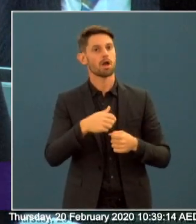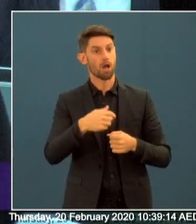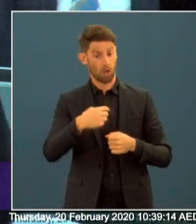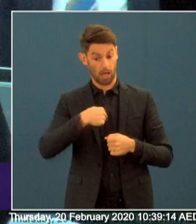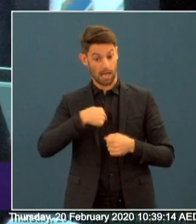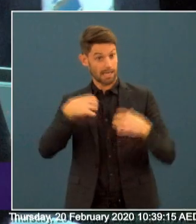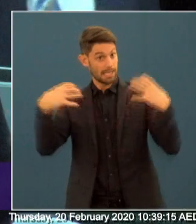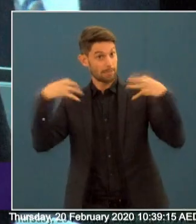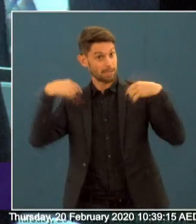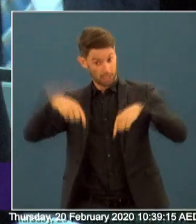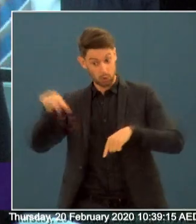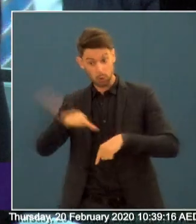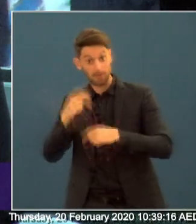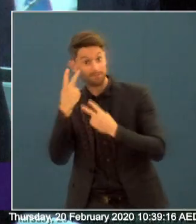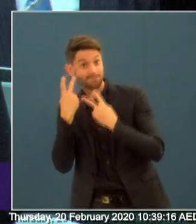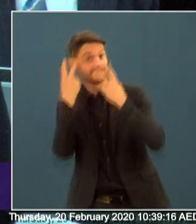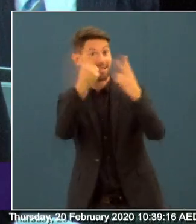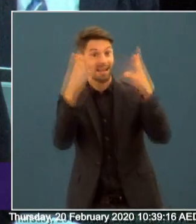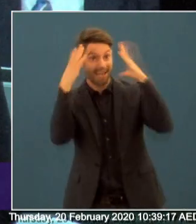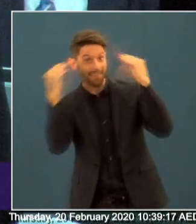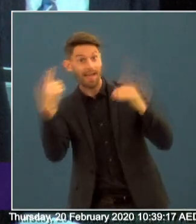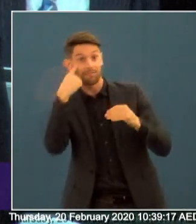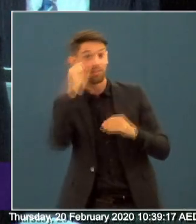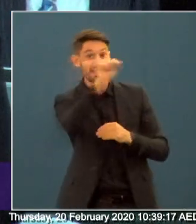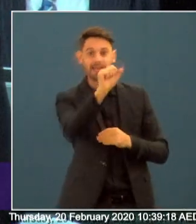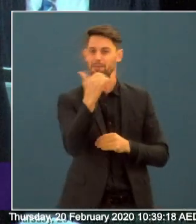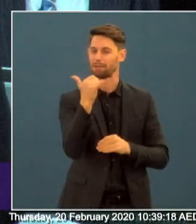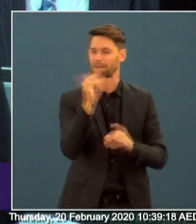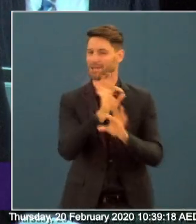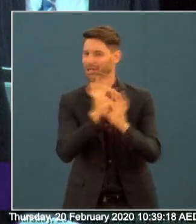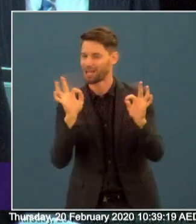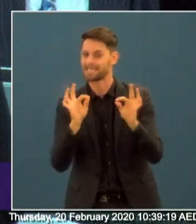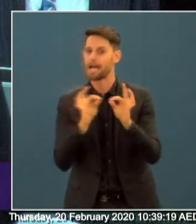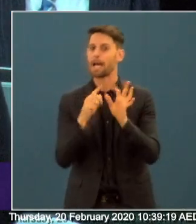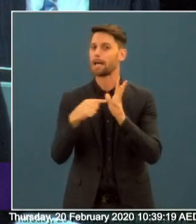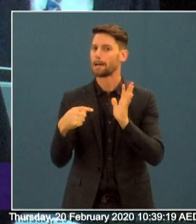...but if there's particular matters that would be